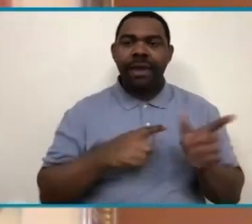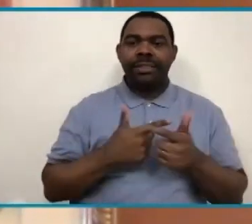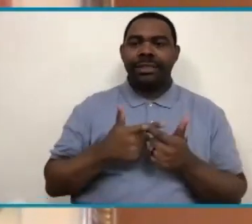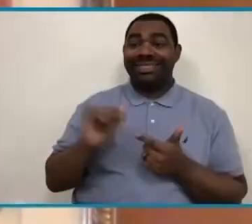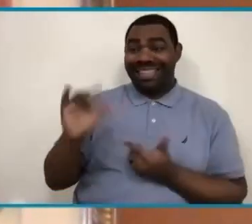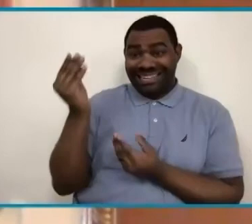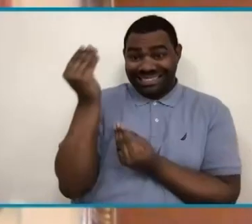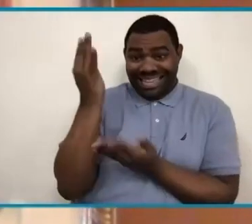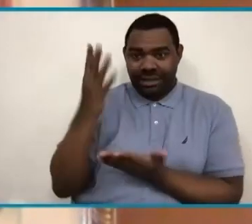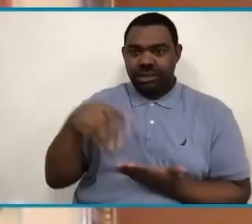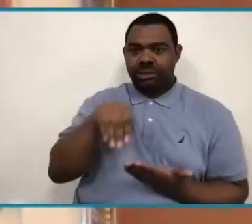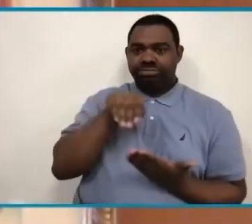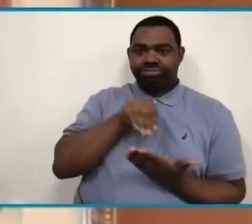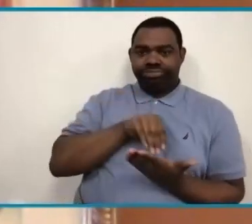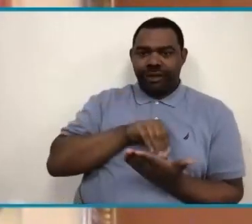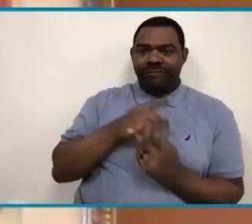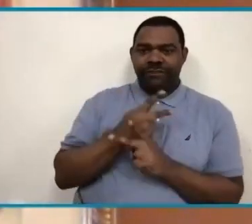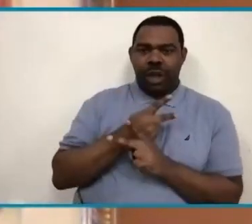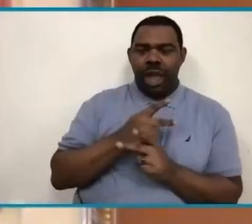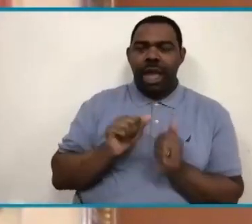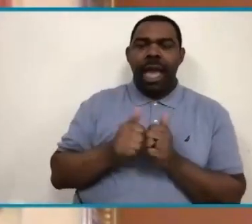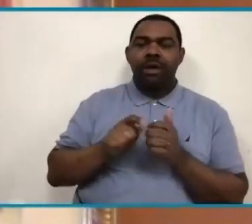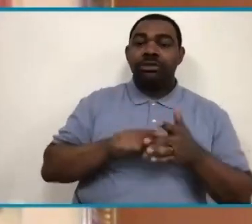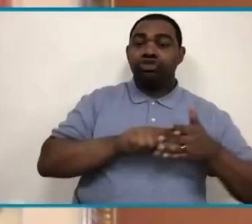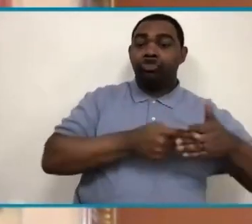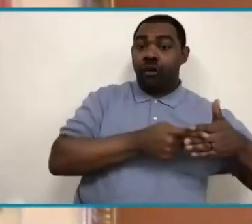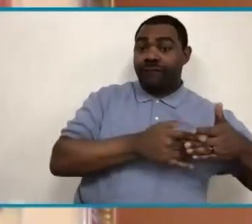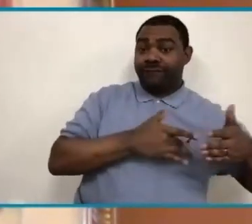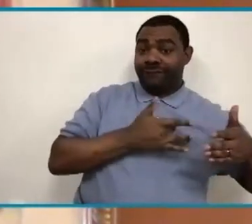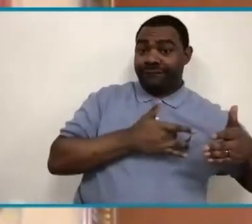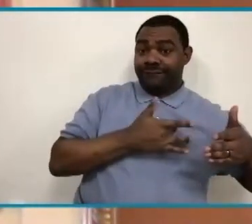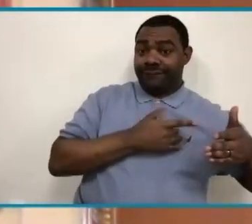start out and what is the relationship between that and the clinical measures and some of